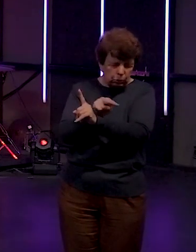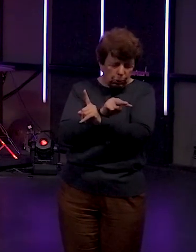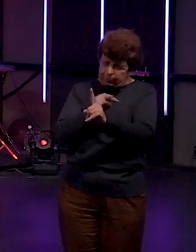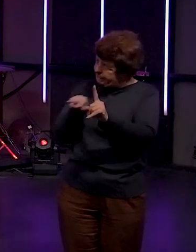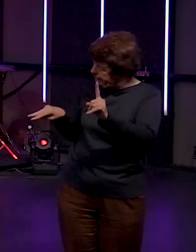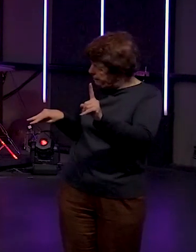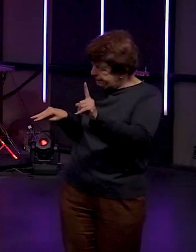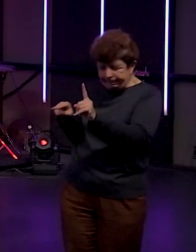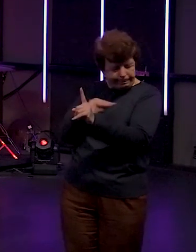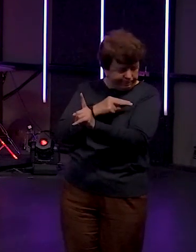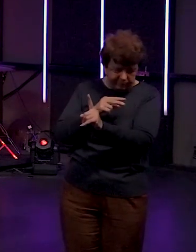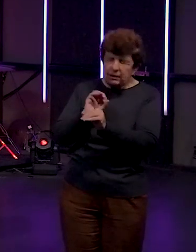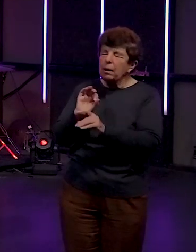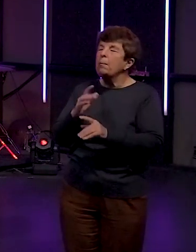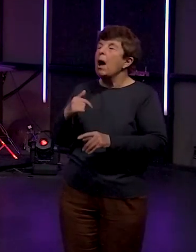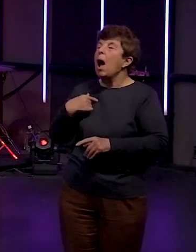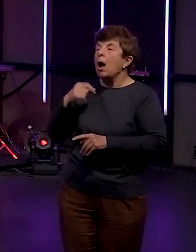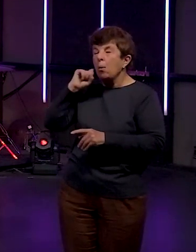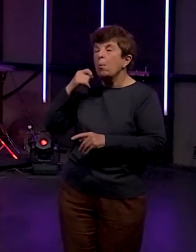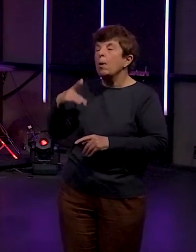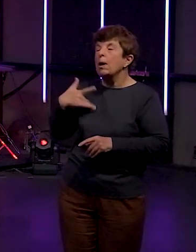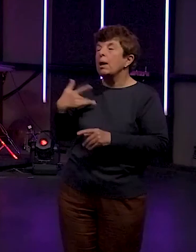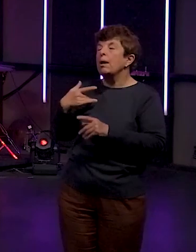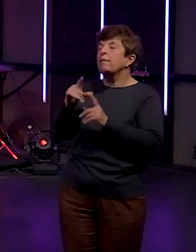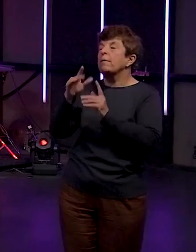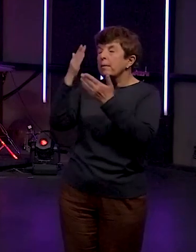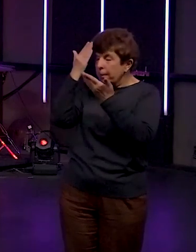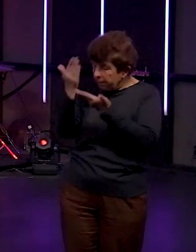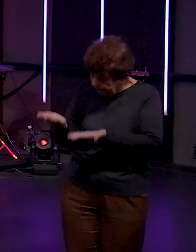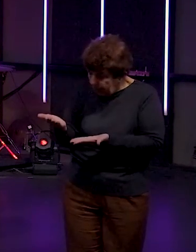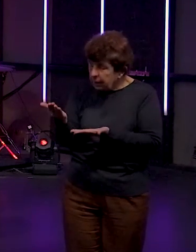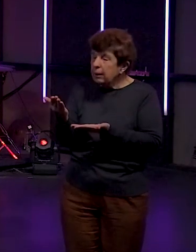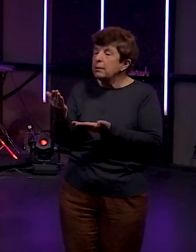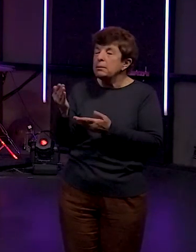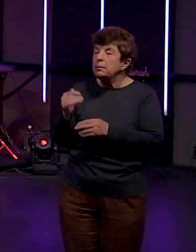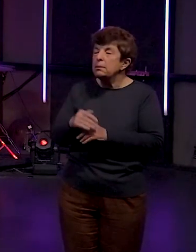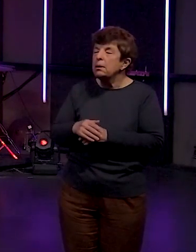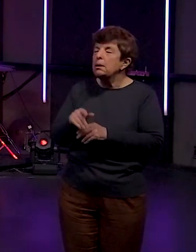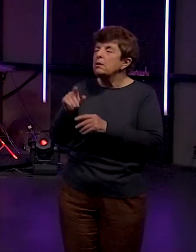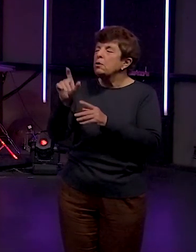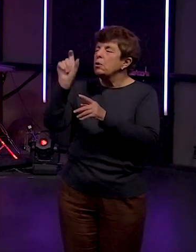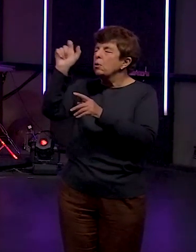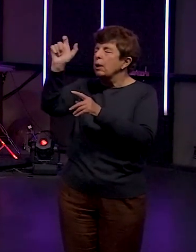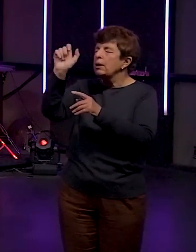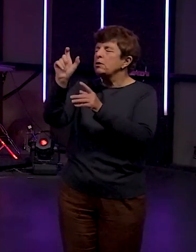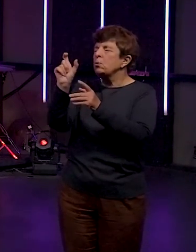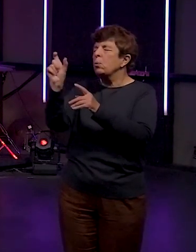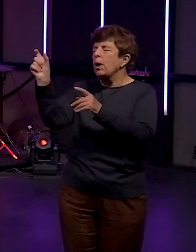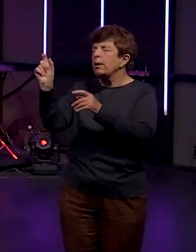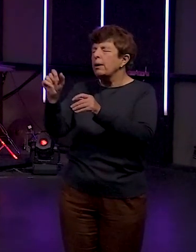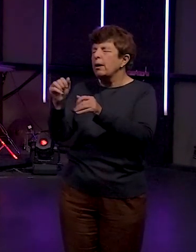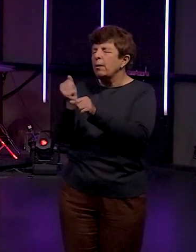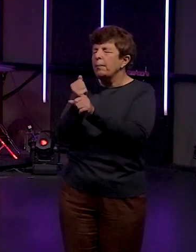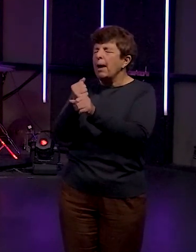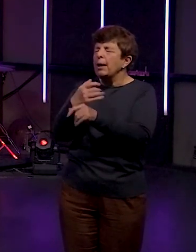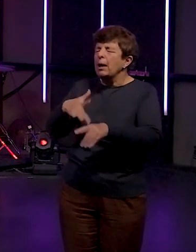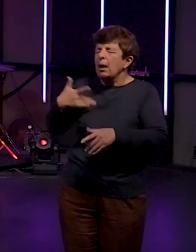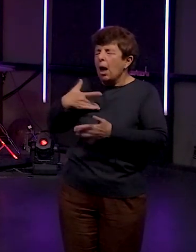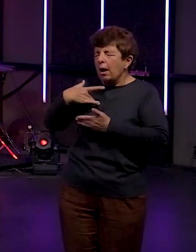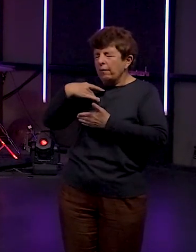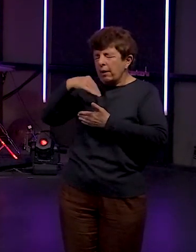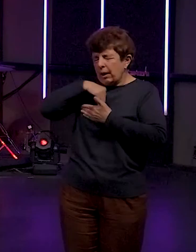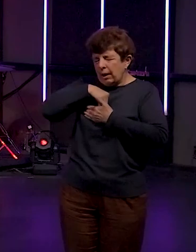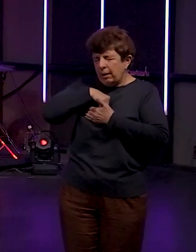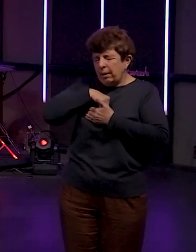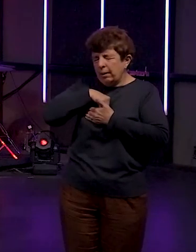but to live my life in obedience to the Word of God as you make it alive in my life".